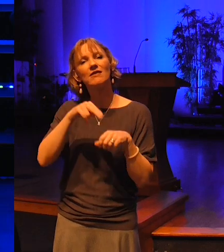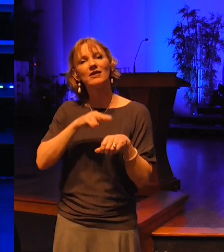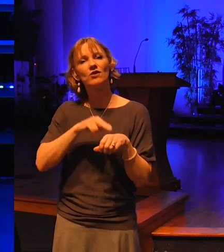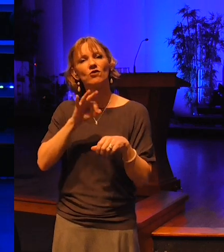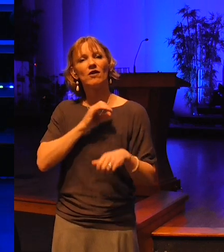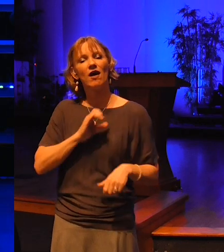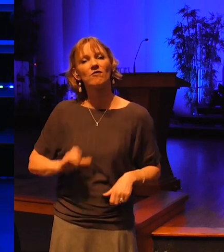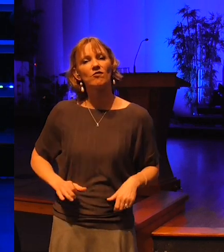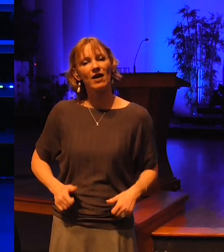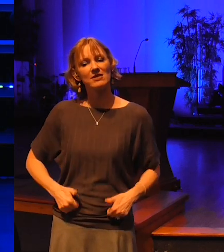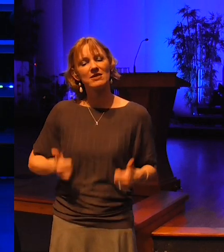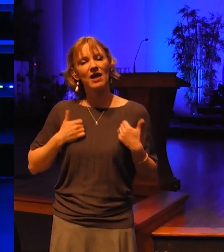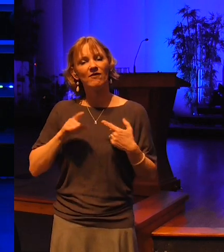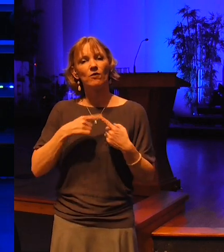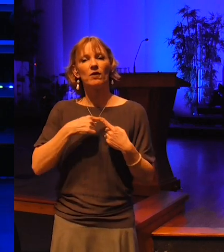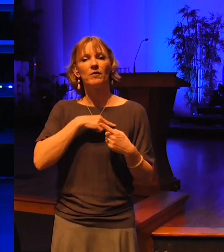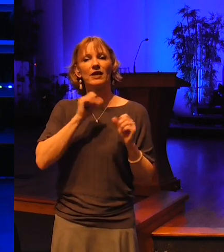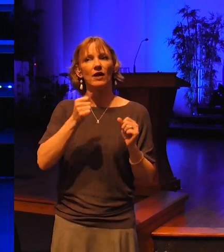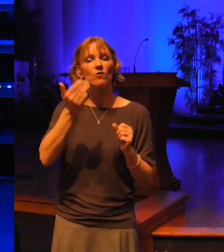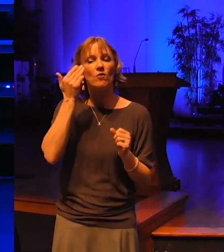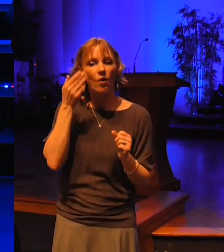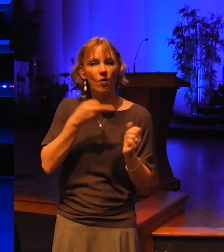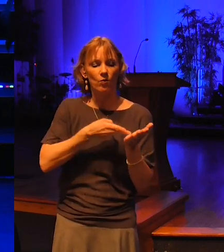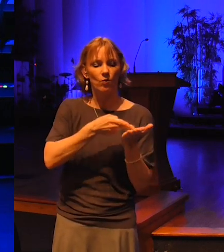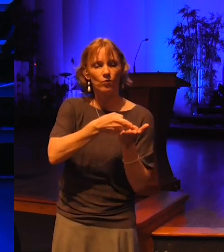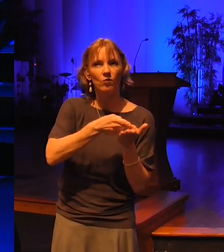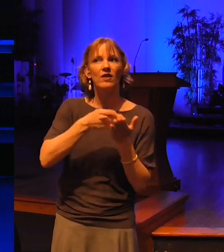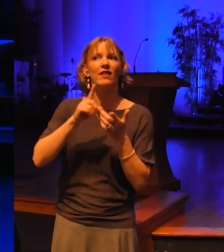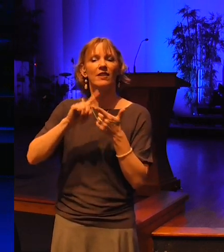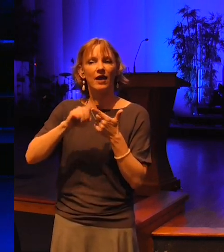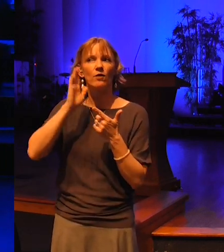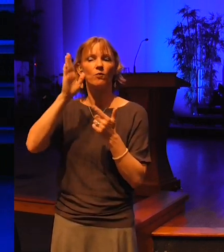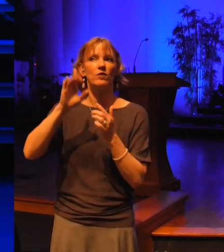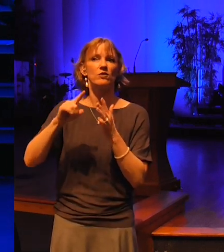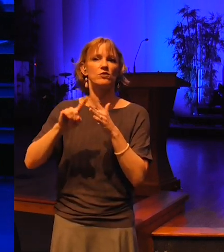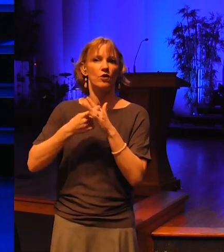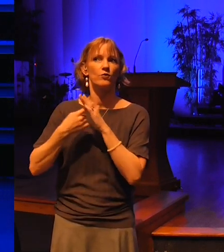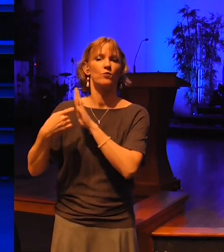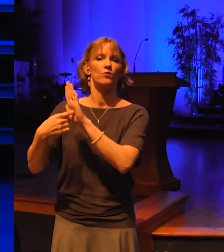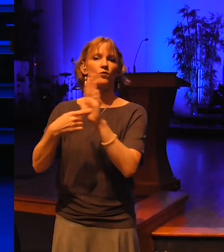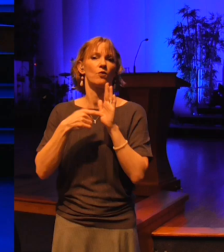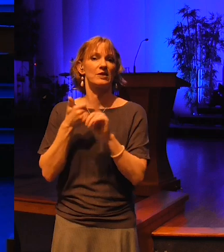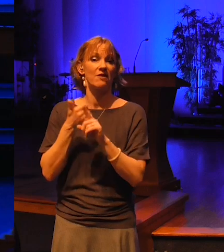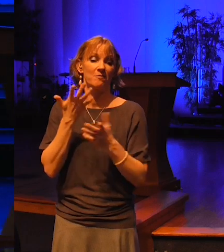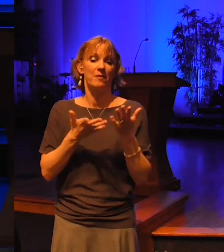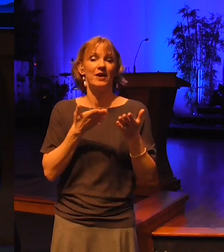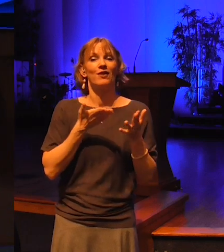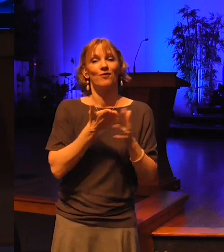know that truth it can begin to reveal itself it may be through a stewardist at a check-in line it